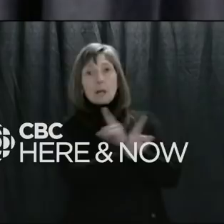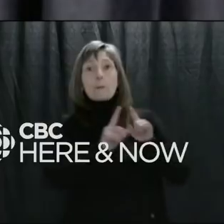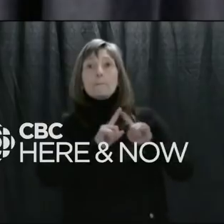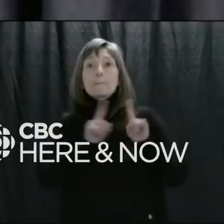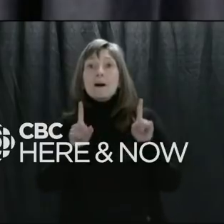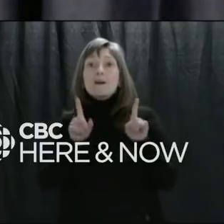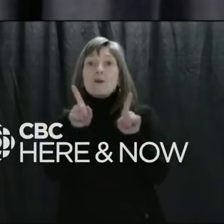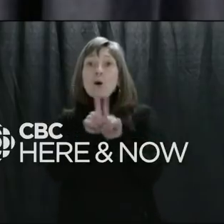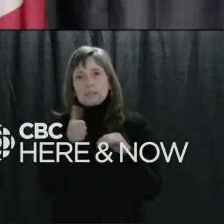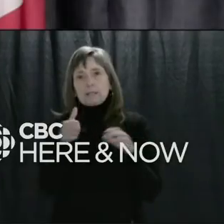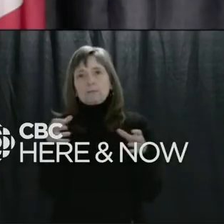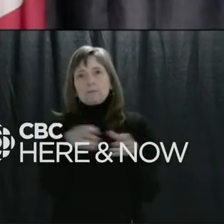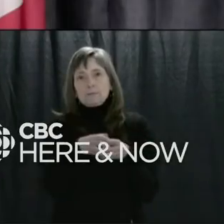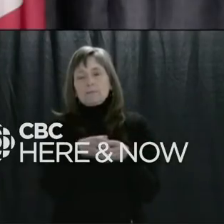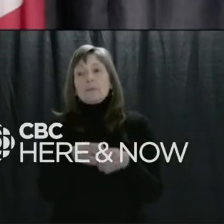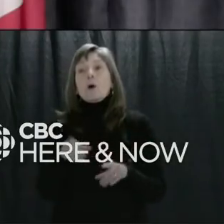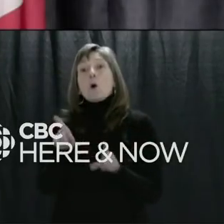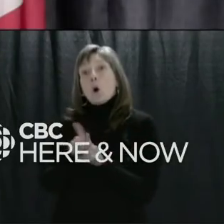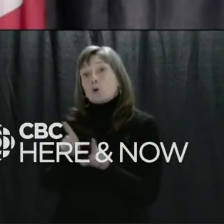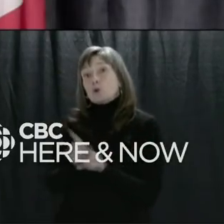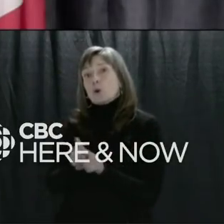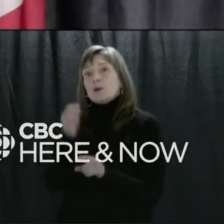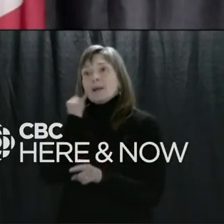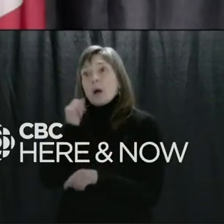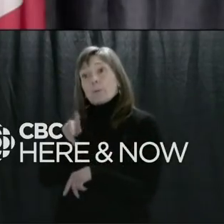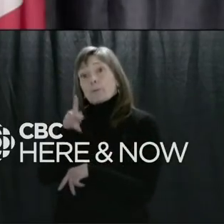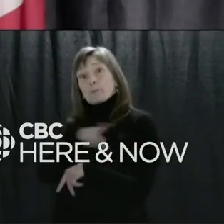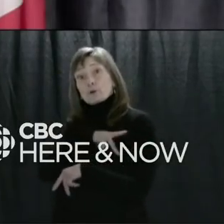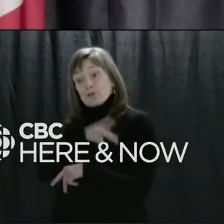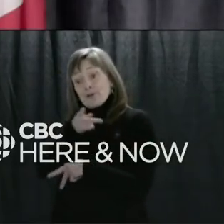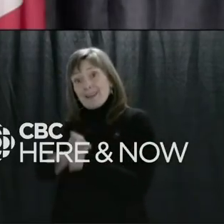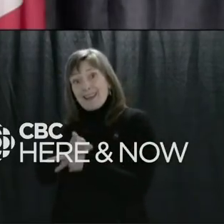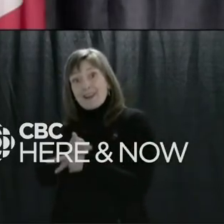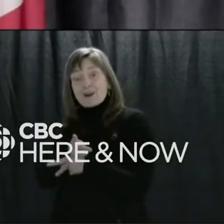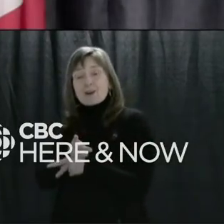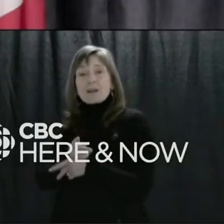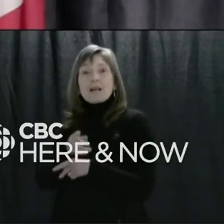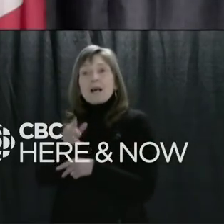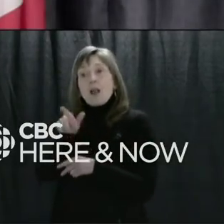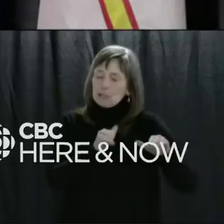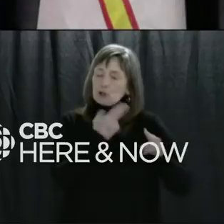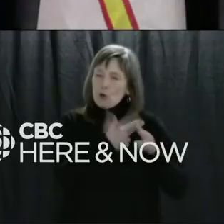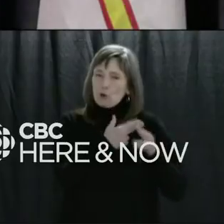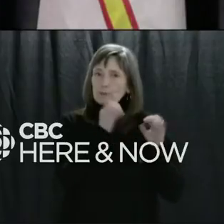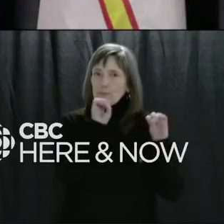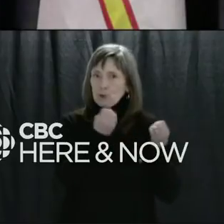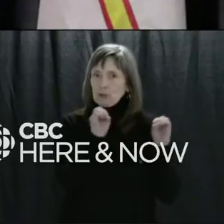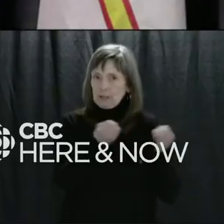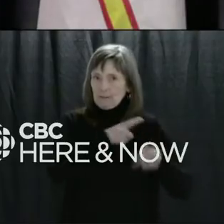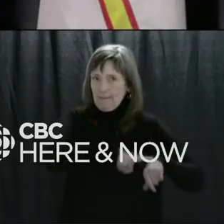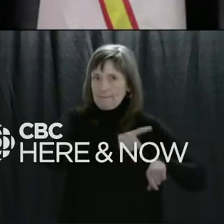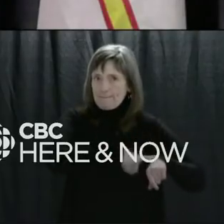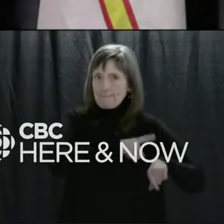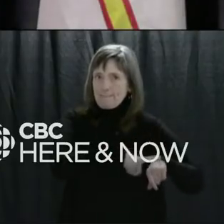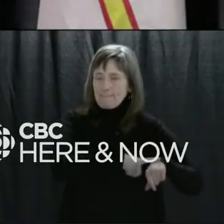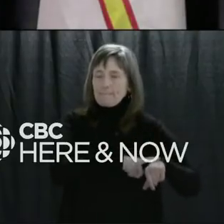DISTANCING. WE REALLY NEED PEOPLE TO REMAIN SOCIALLY CONNECTED. Reporter: THEN COMES